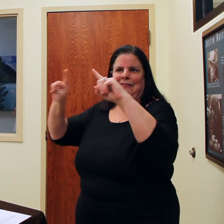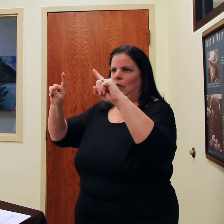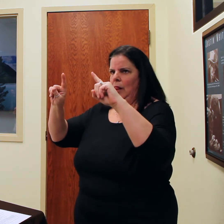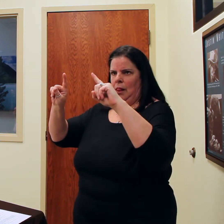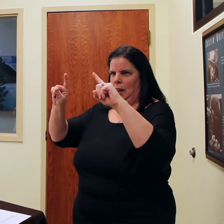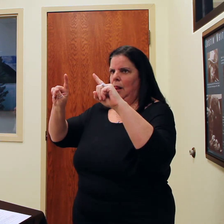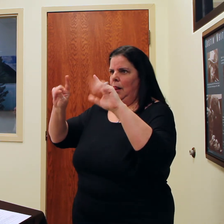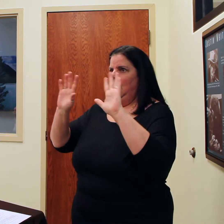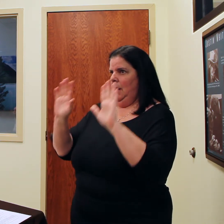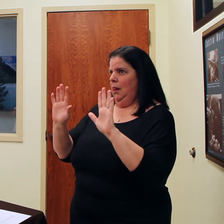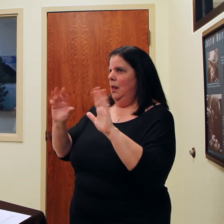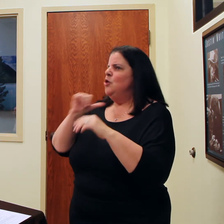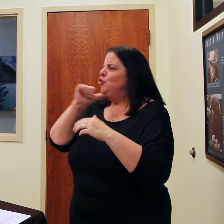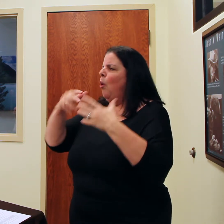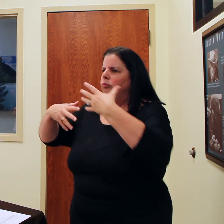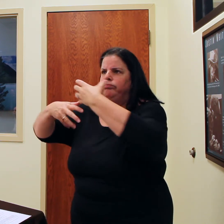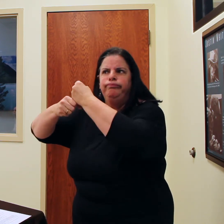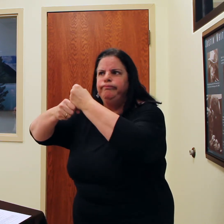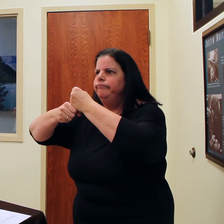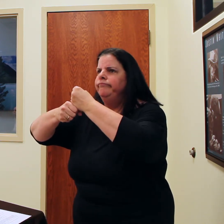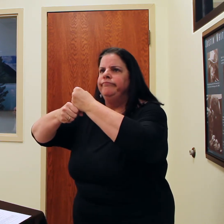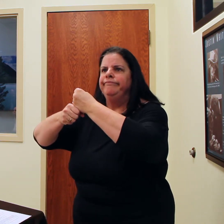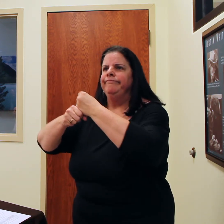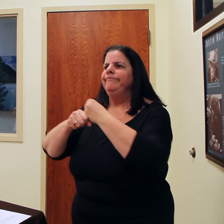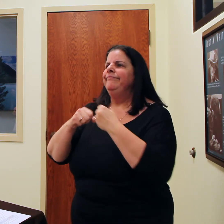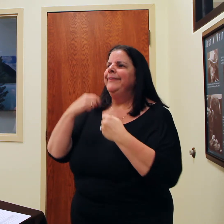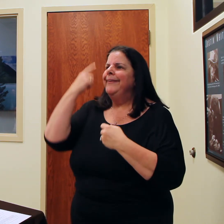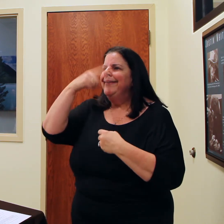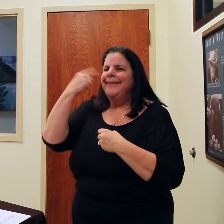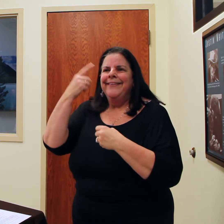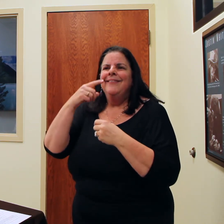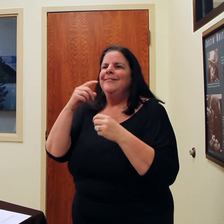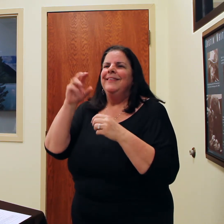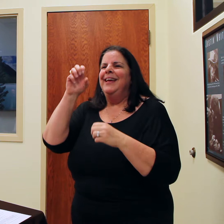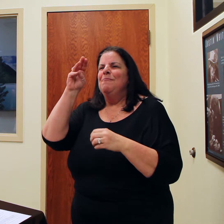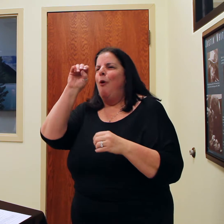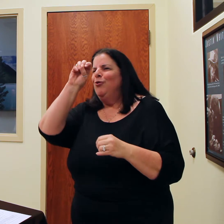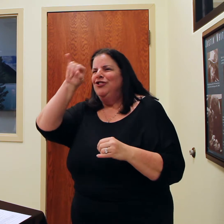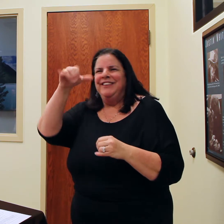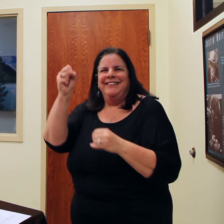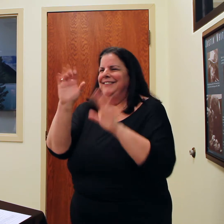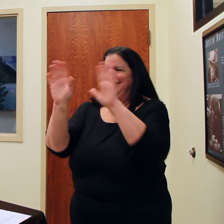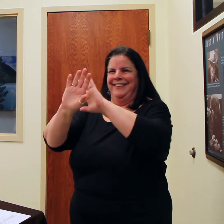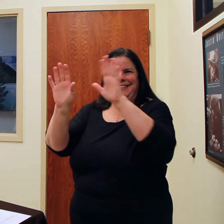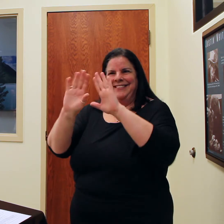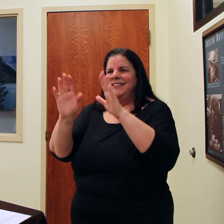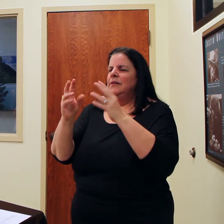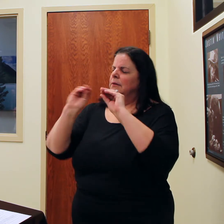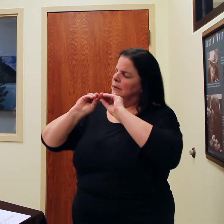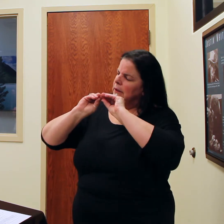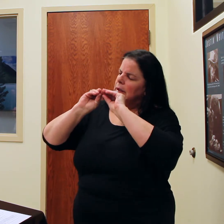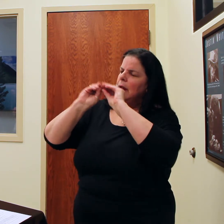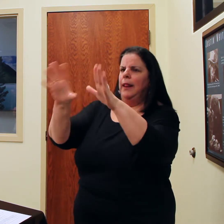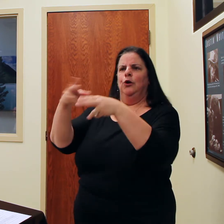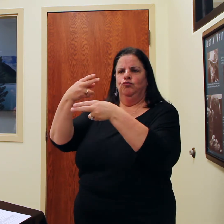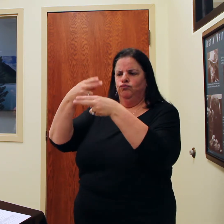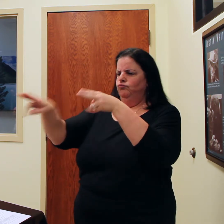Don't use abbreviations, emojis, anything like that. Want to be a clear, concise message to 911,